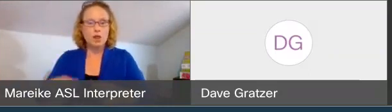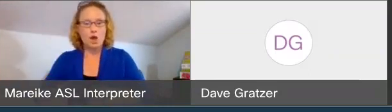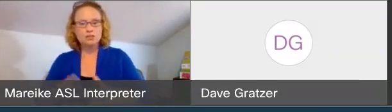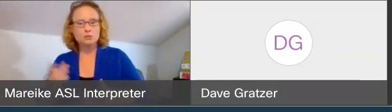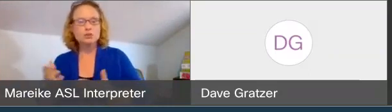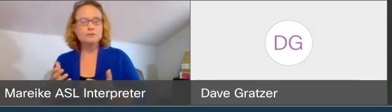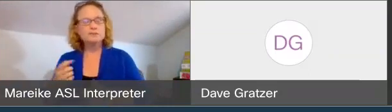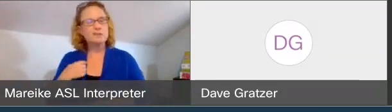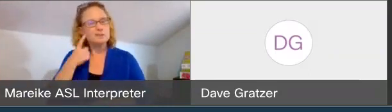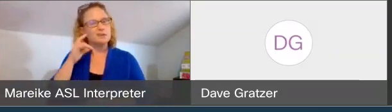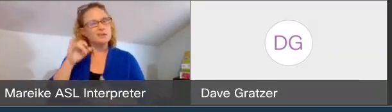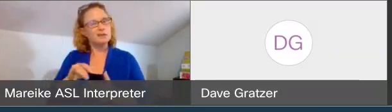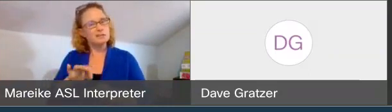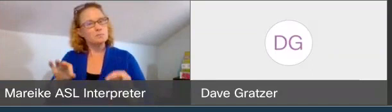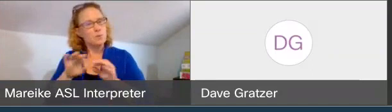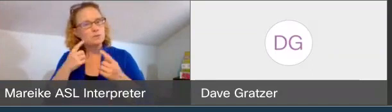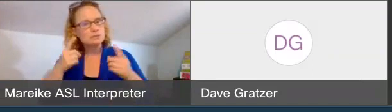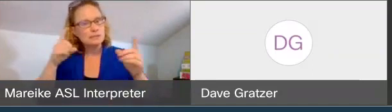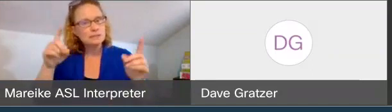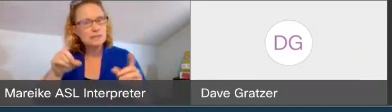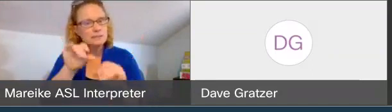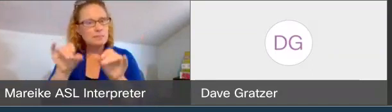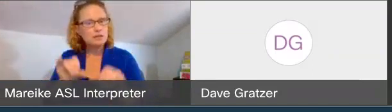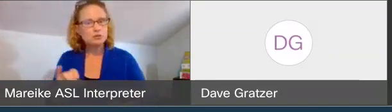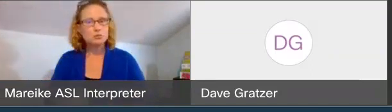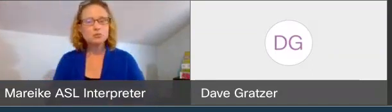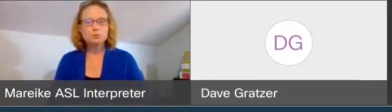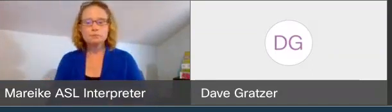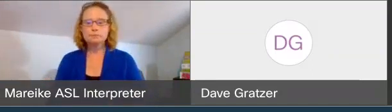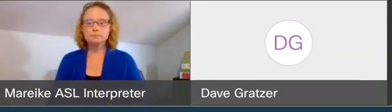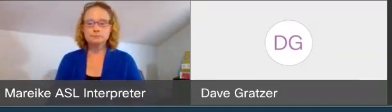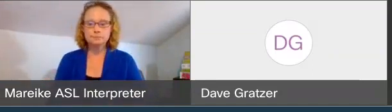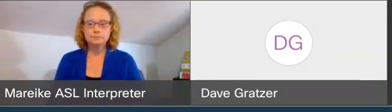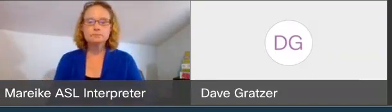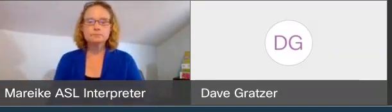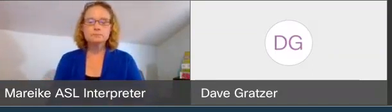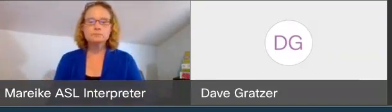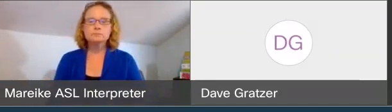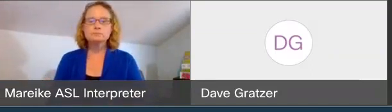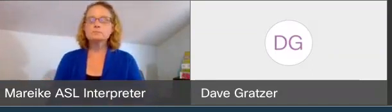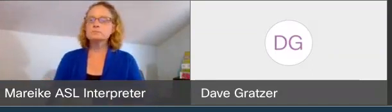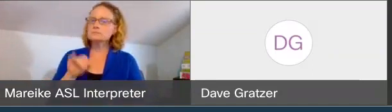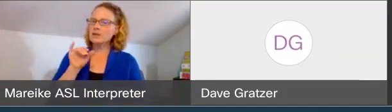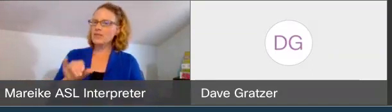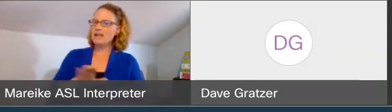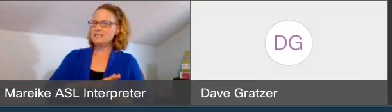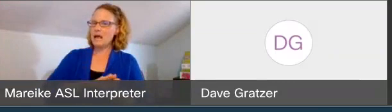I think is important to think about too. - [Michele] So that gives a nice Segway into this